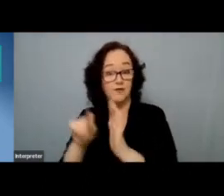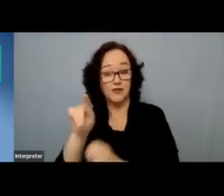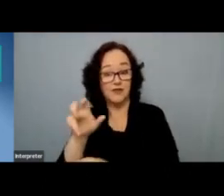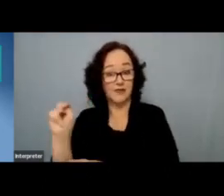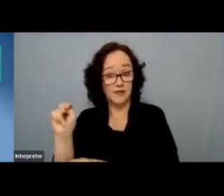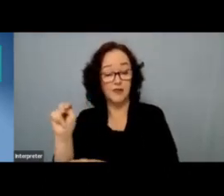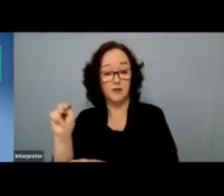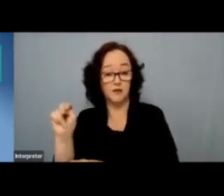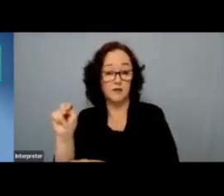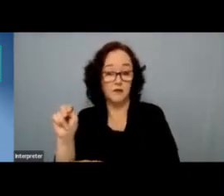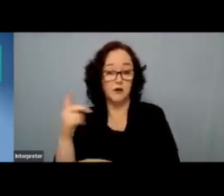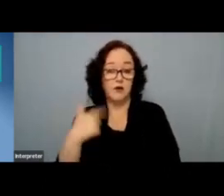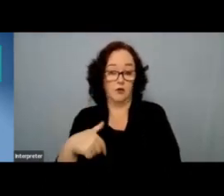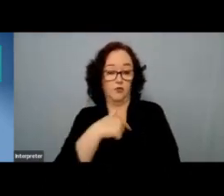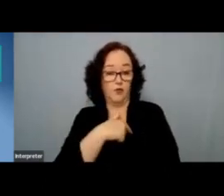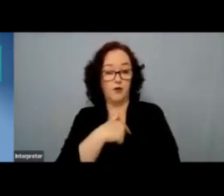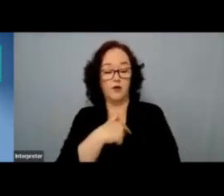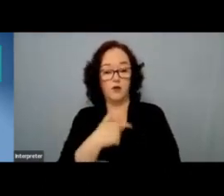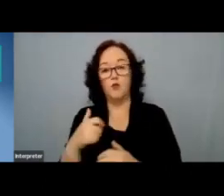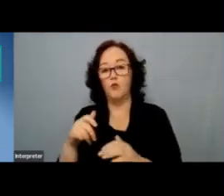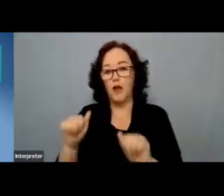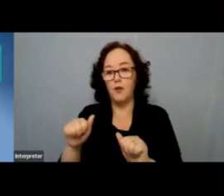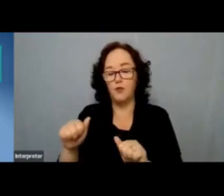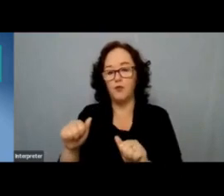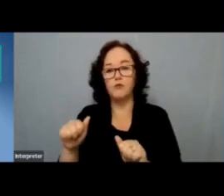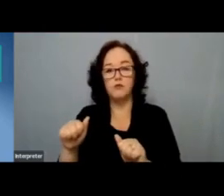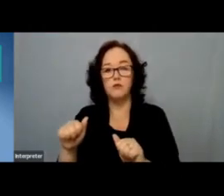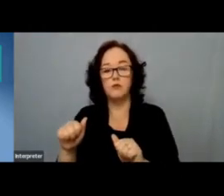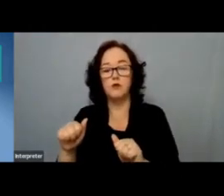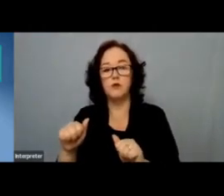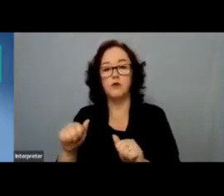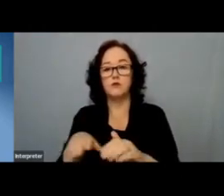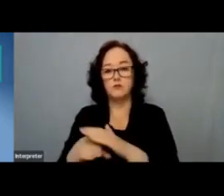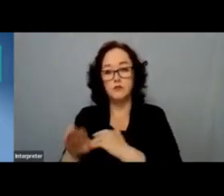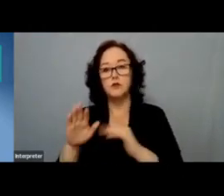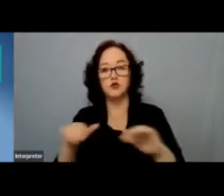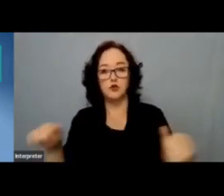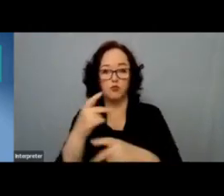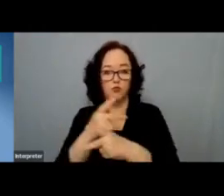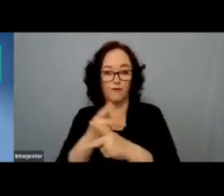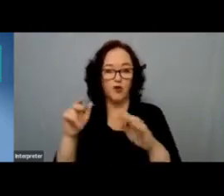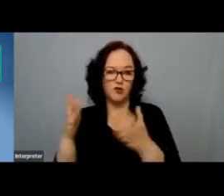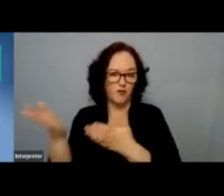into our child welfare services. A lot of places and if you work